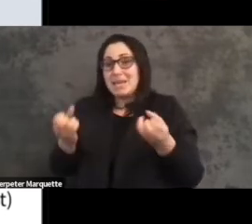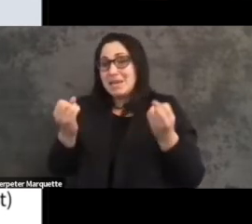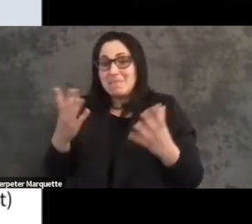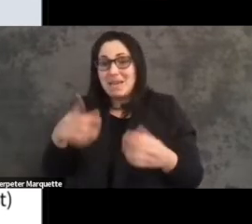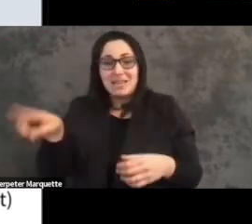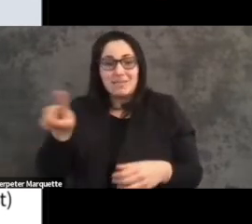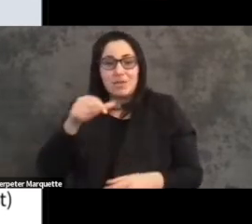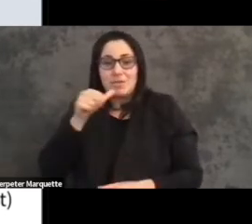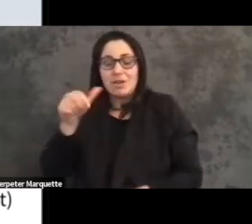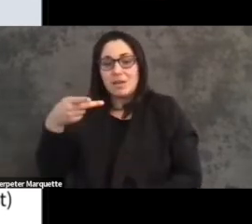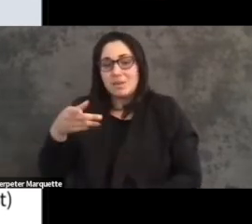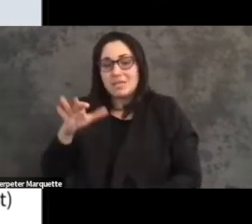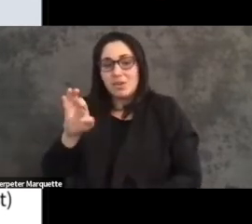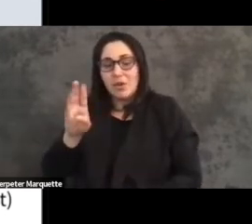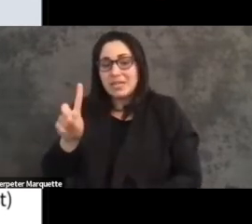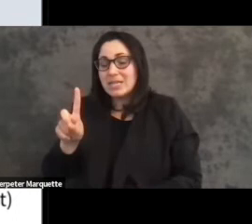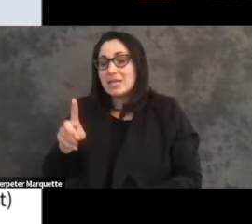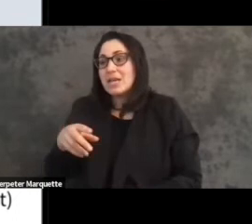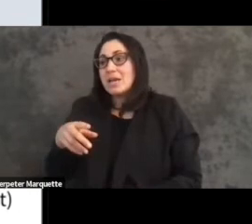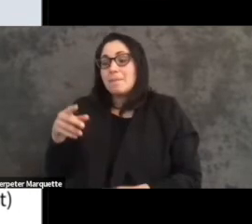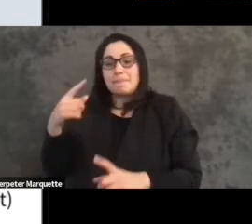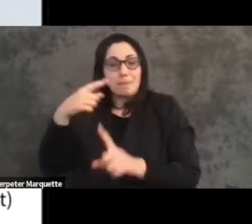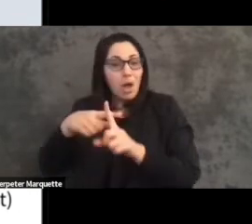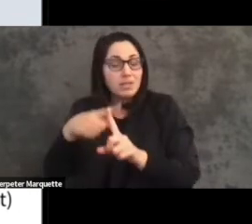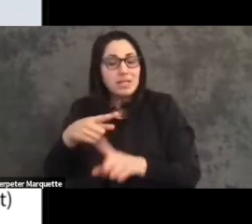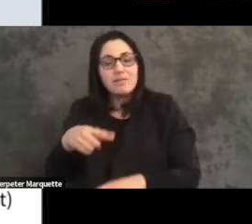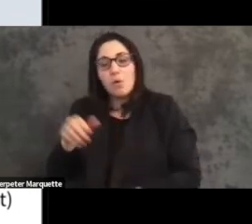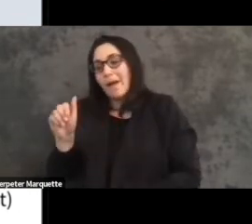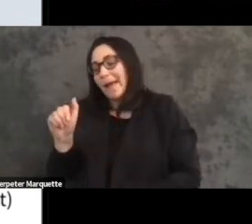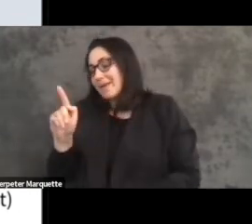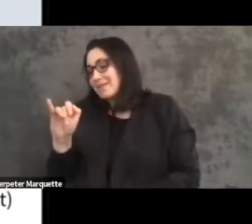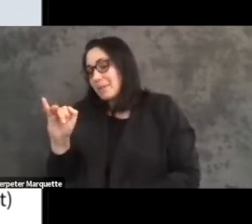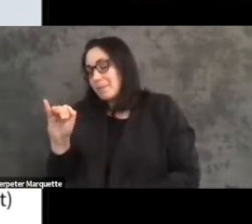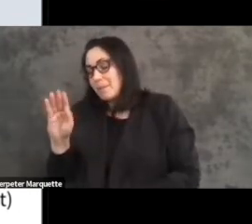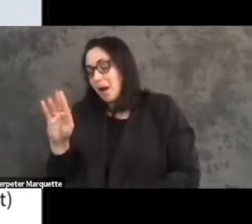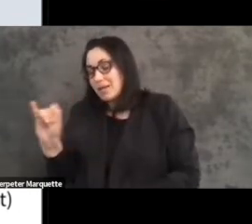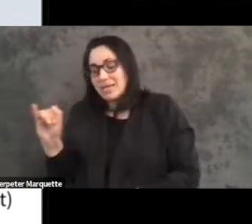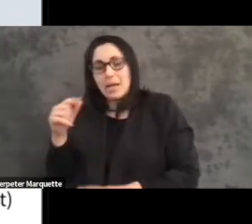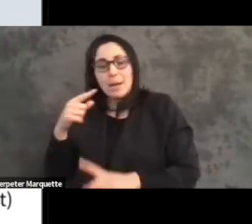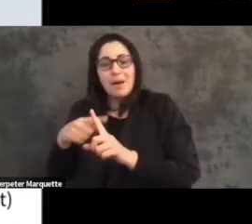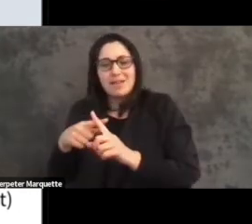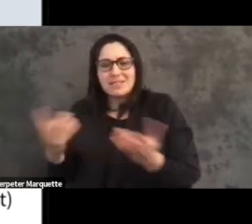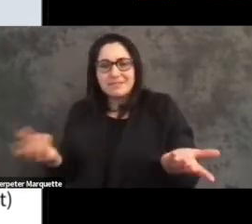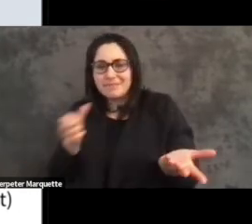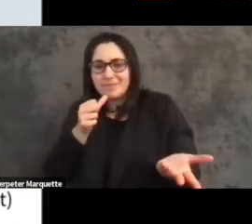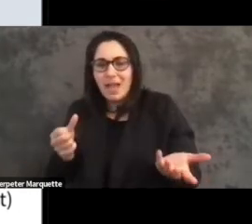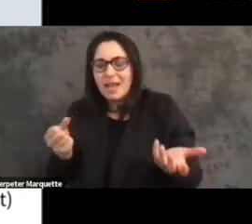Many didn't experience respiratory symptoms onset, many were not PCR positive for antibody